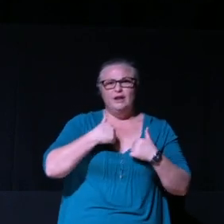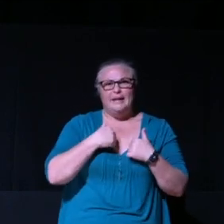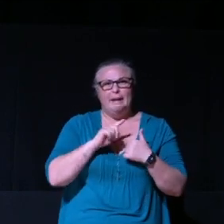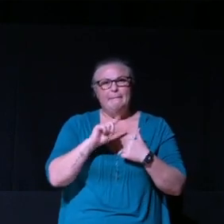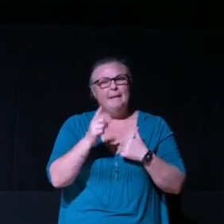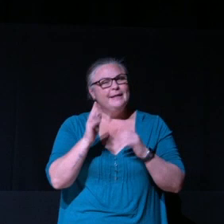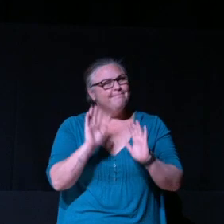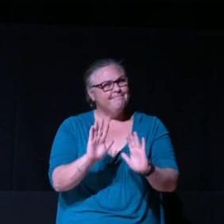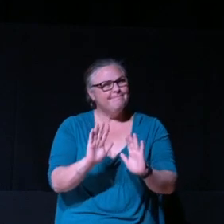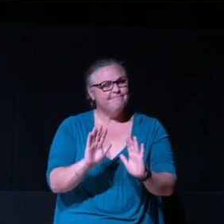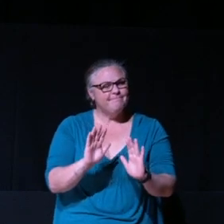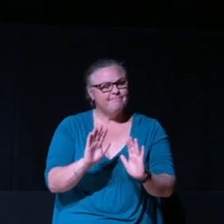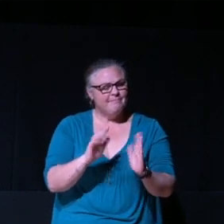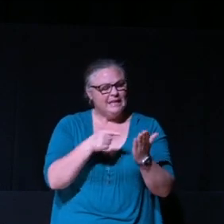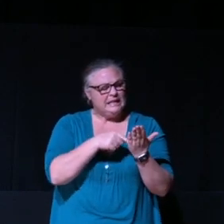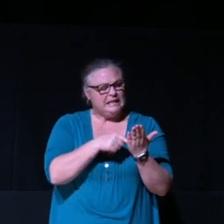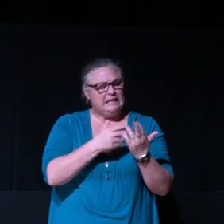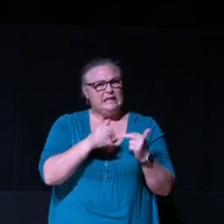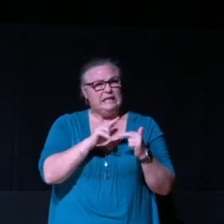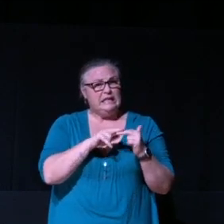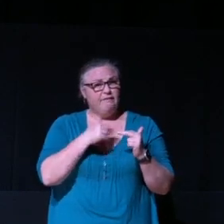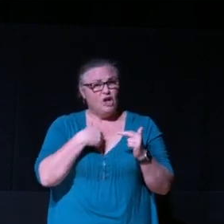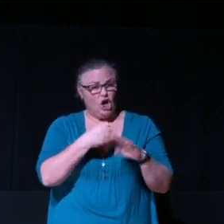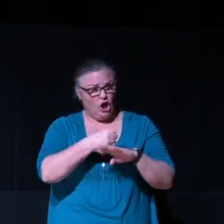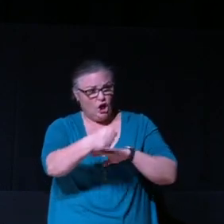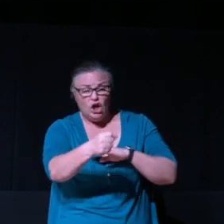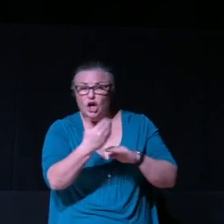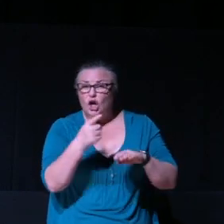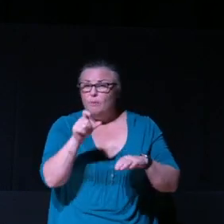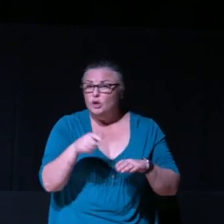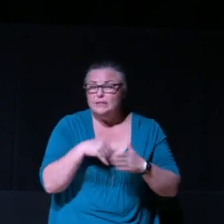am I going to put this person in a job they're not ready for or am I going to prepare them so that